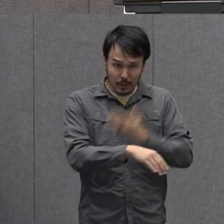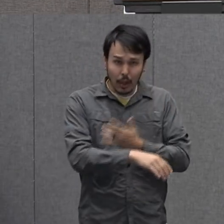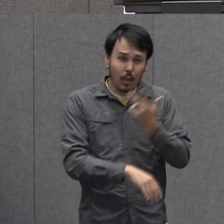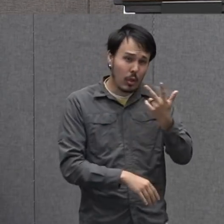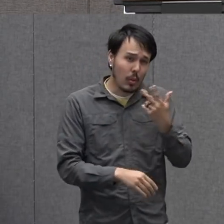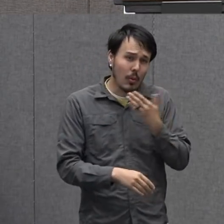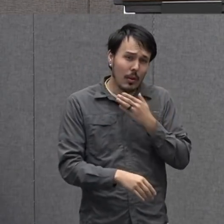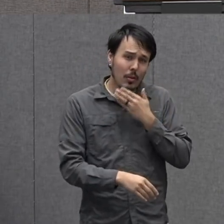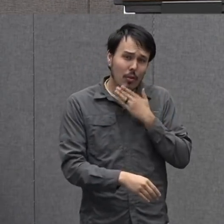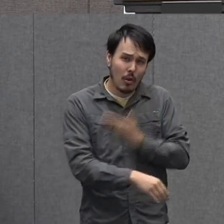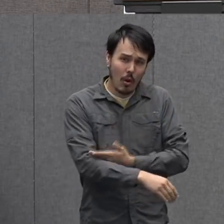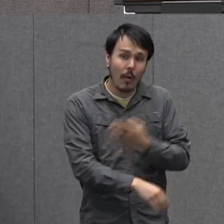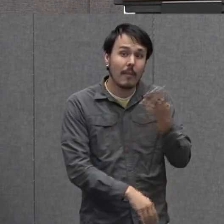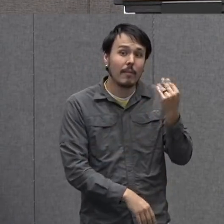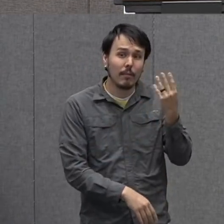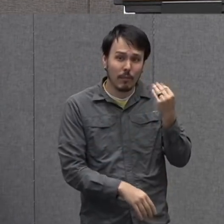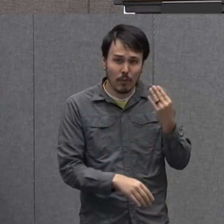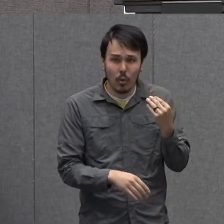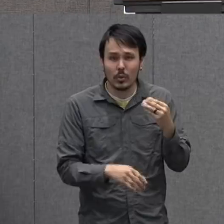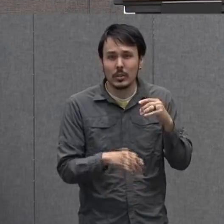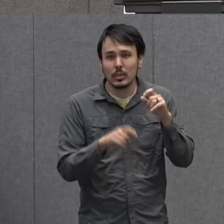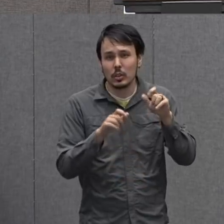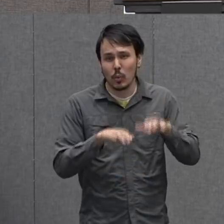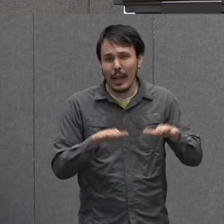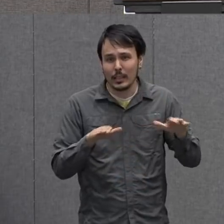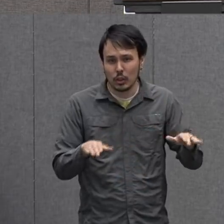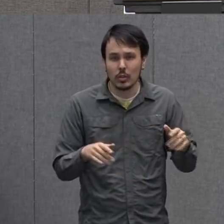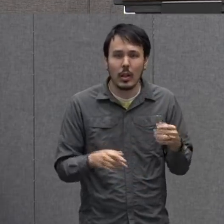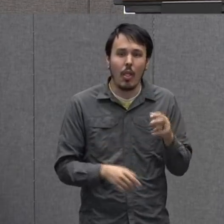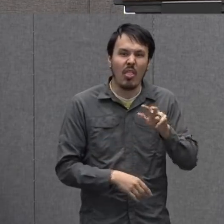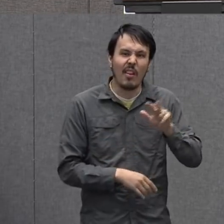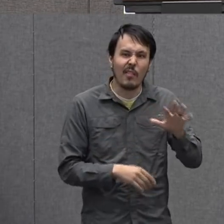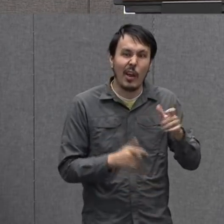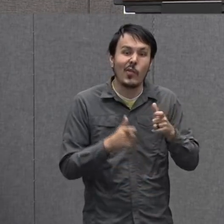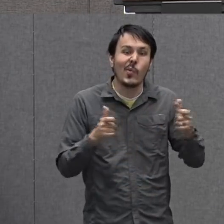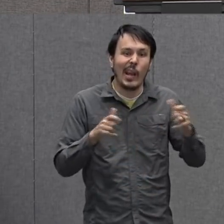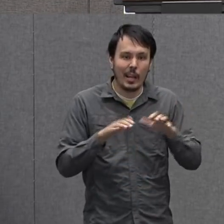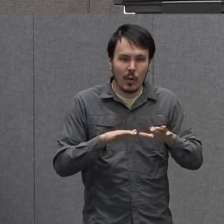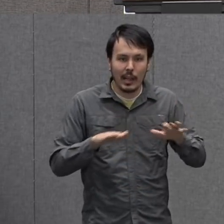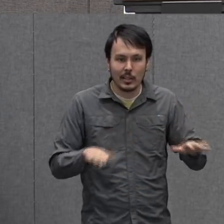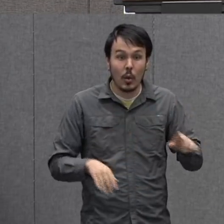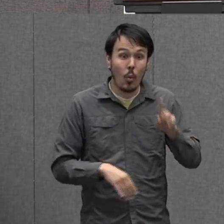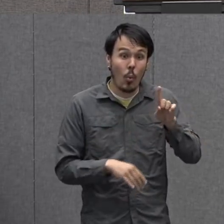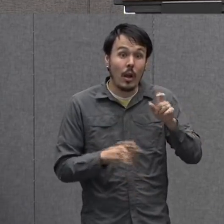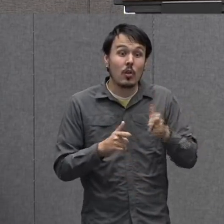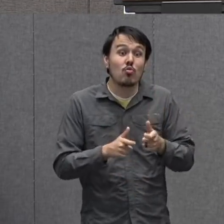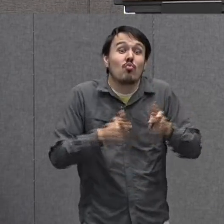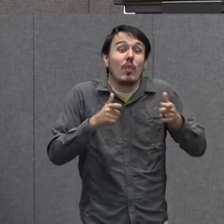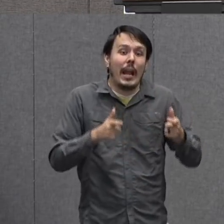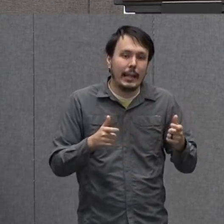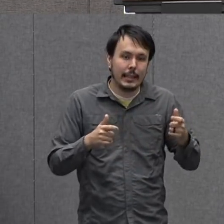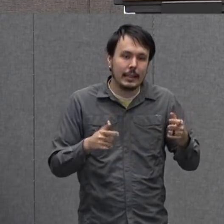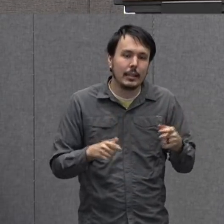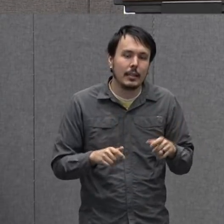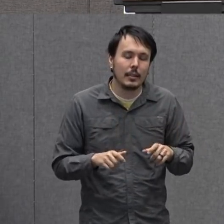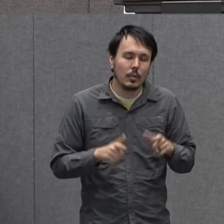14 grandchildren, 35 great-grandchildren, one great-grandchild, and 47 friends.